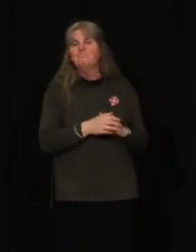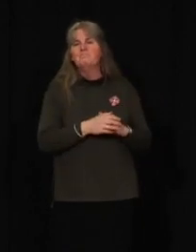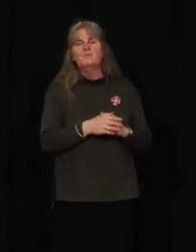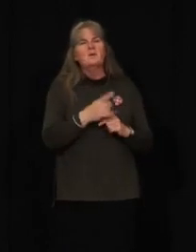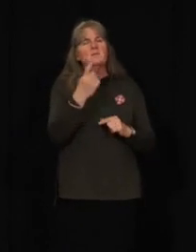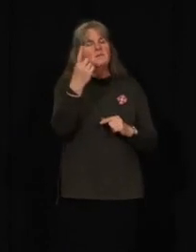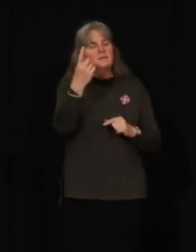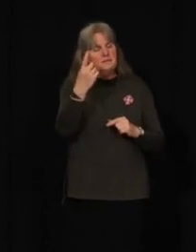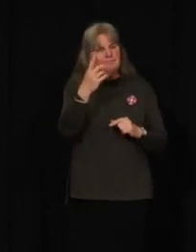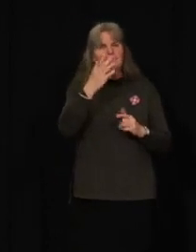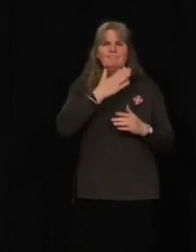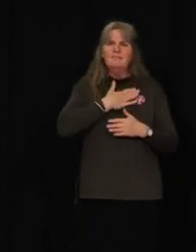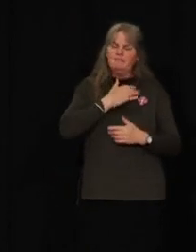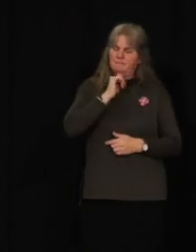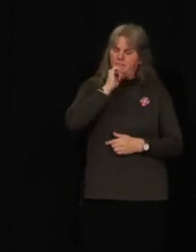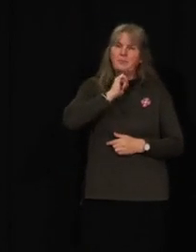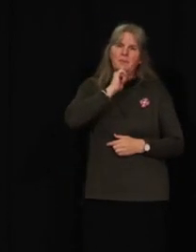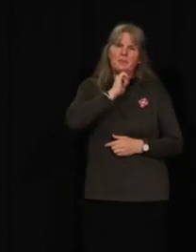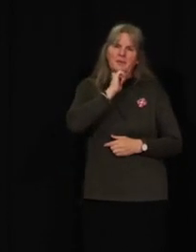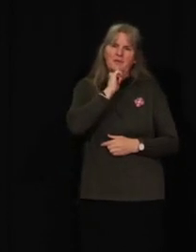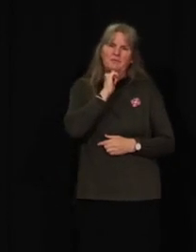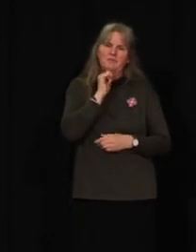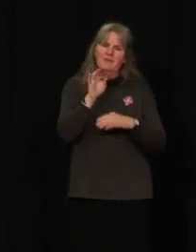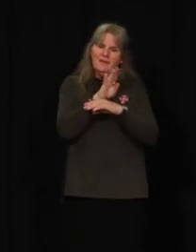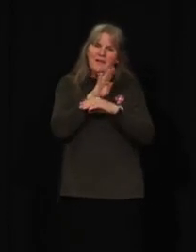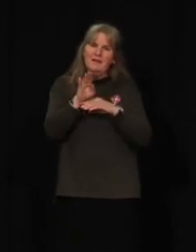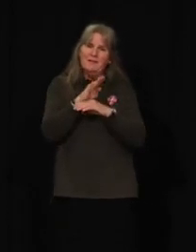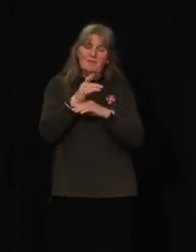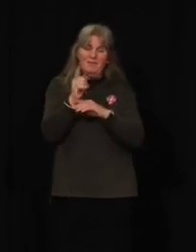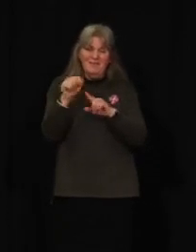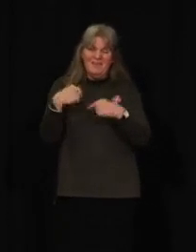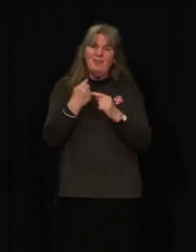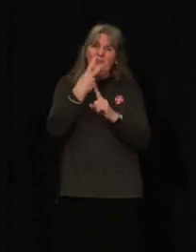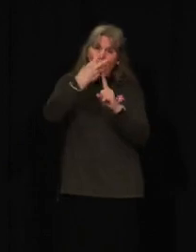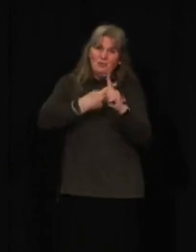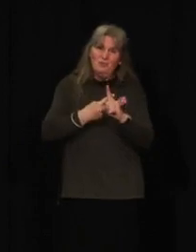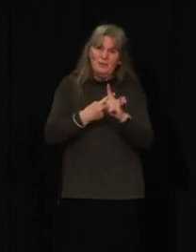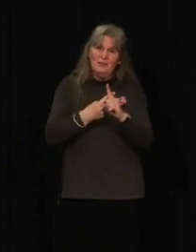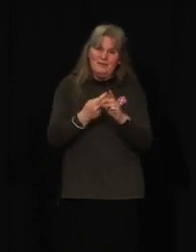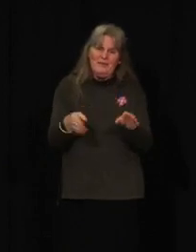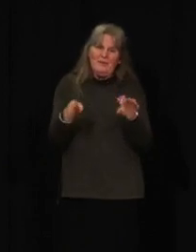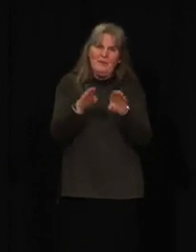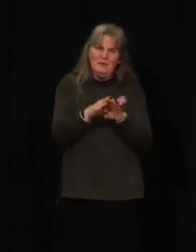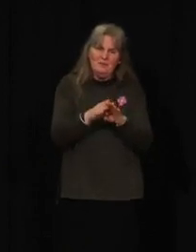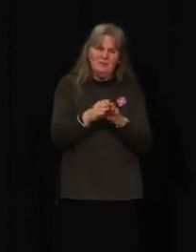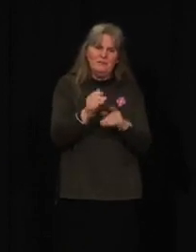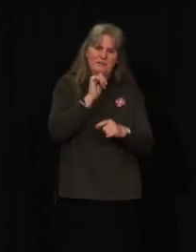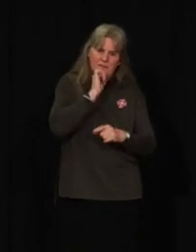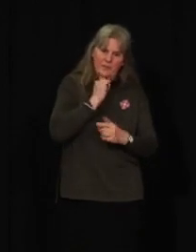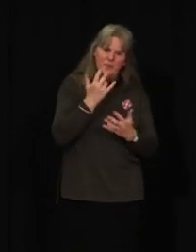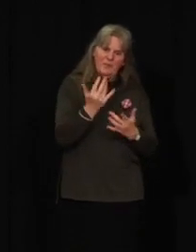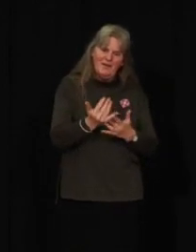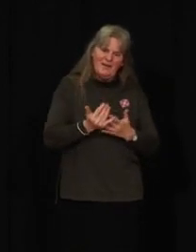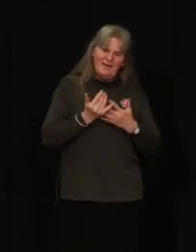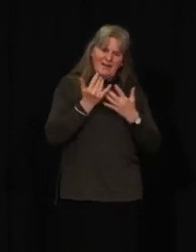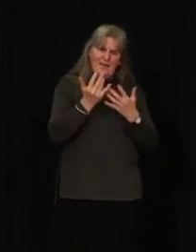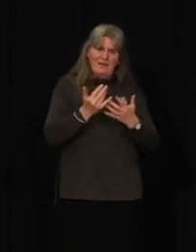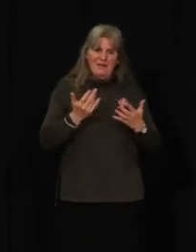But here is a plea for patients. These businesses have been closed for two months. They have been waiting so patiently for the go-ahead to